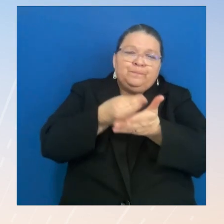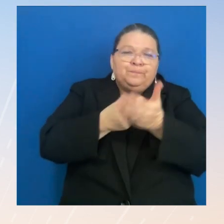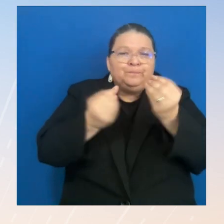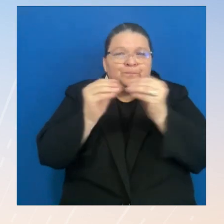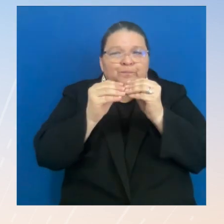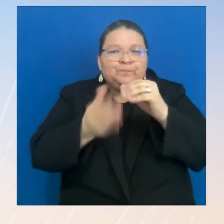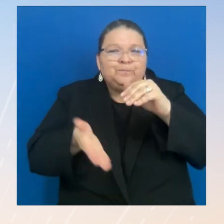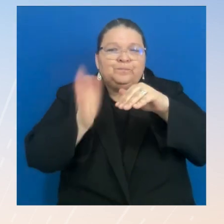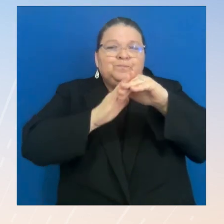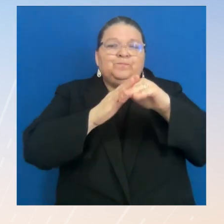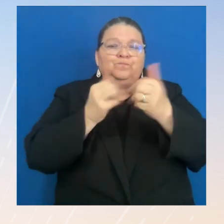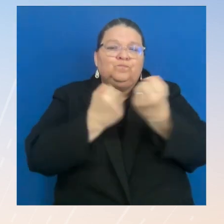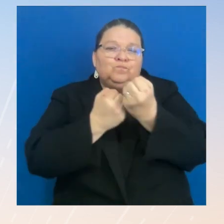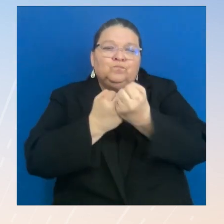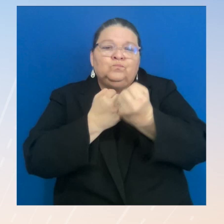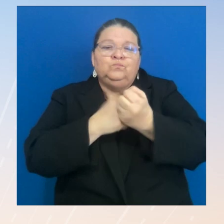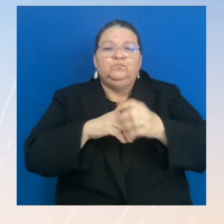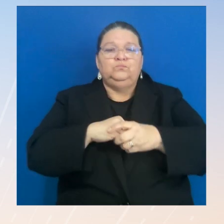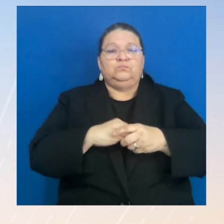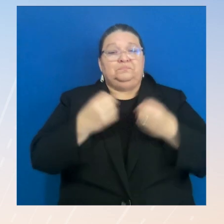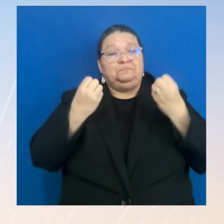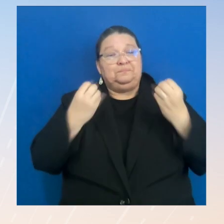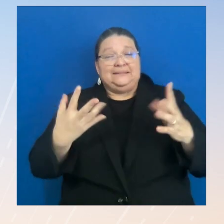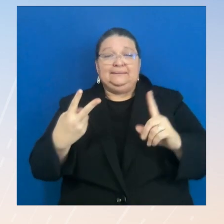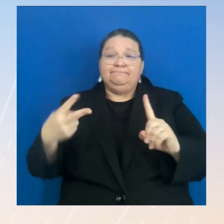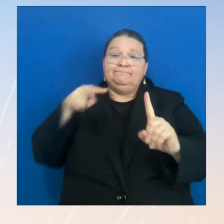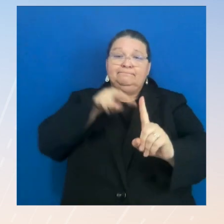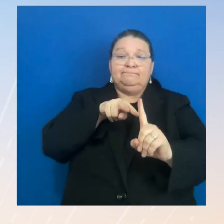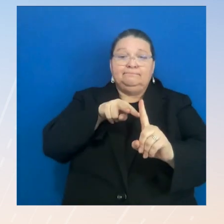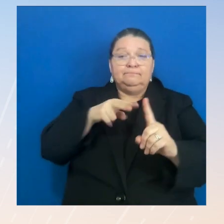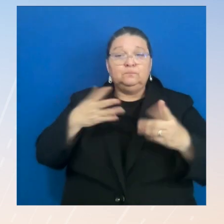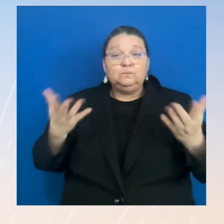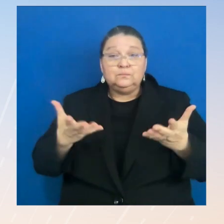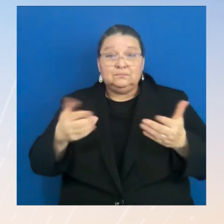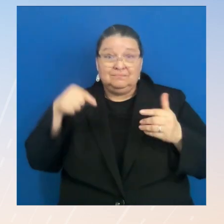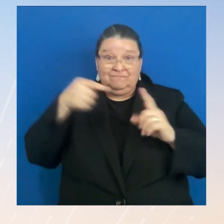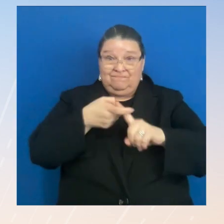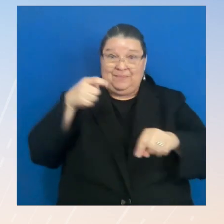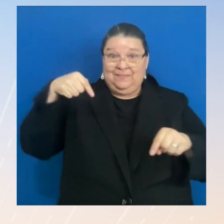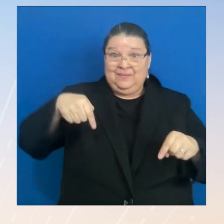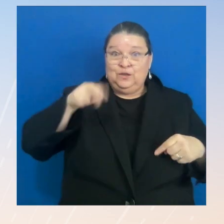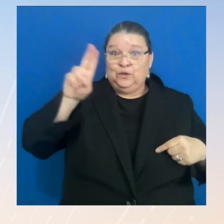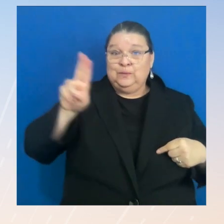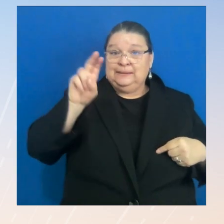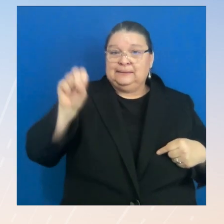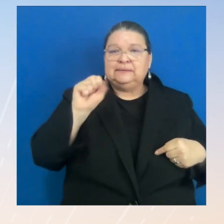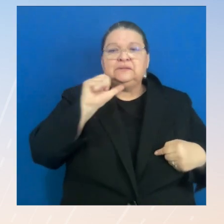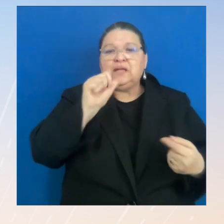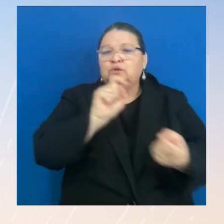when it comes to the ni- -- no-fly zone. But on the aircraft specifically, the Pentagon said last week that Secretary Austin said they